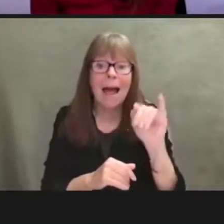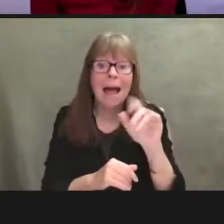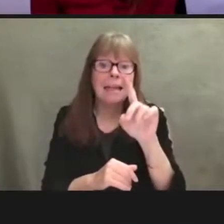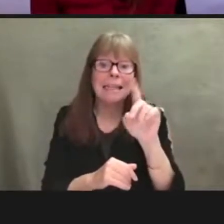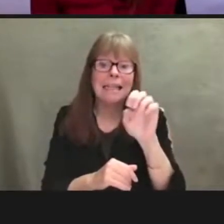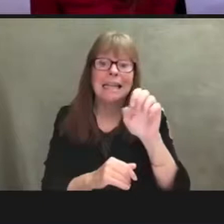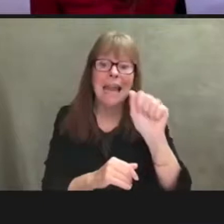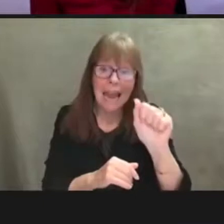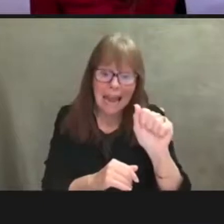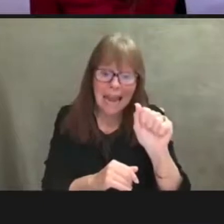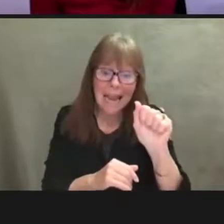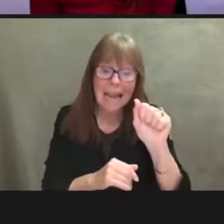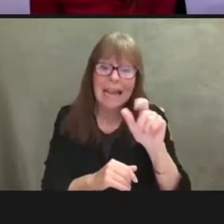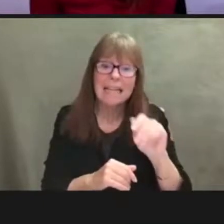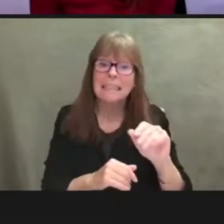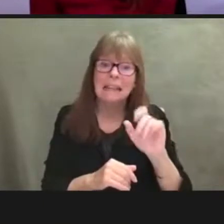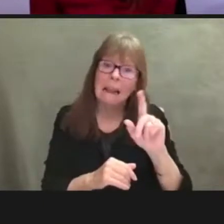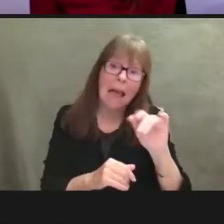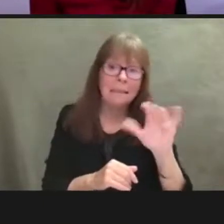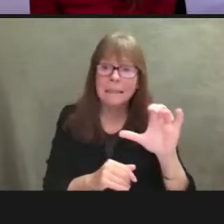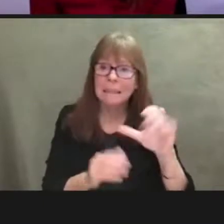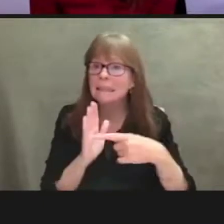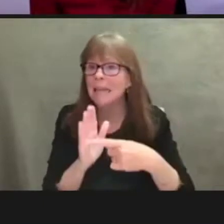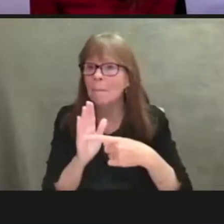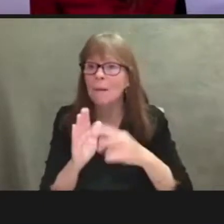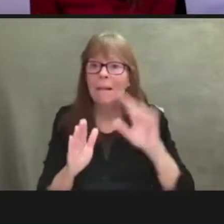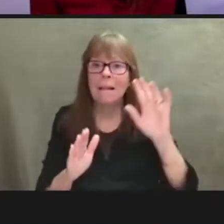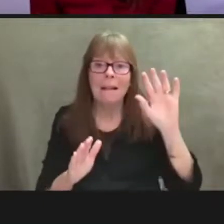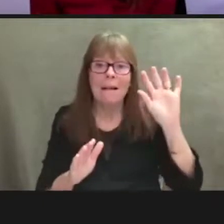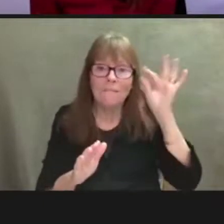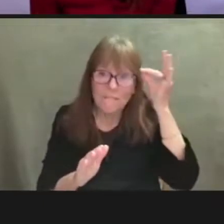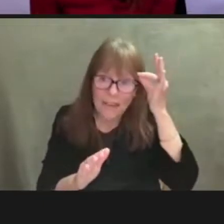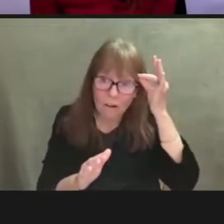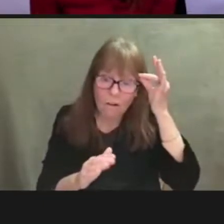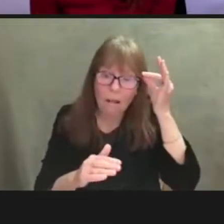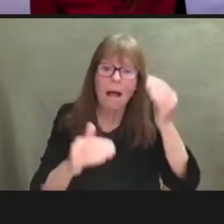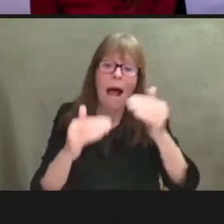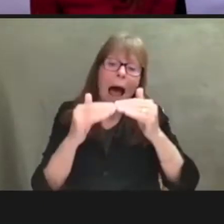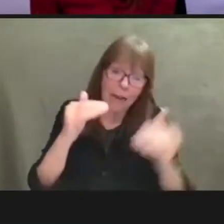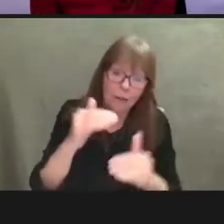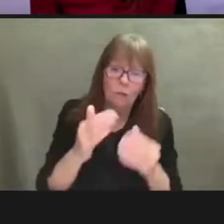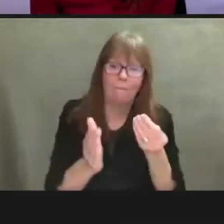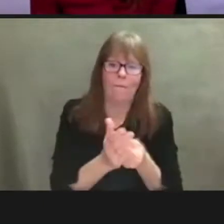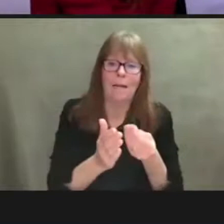is a classic example of a federal underfunded mandate. It's the law.